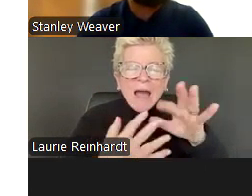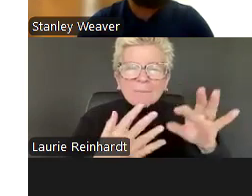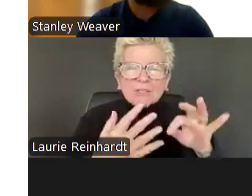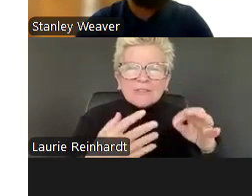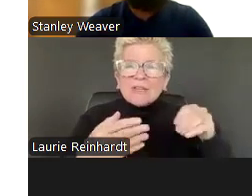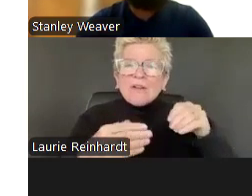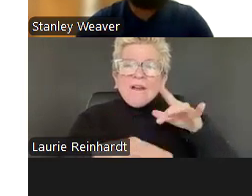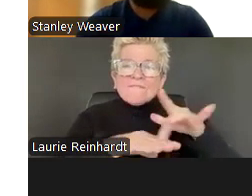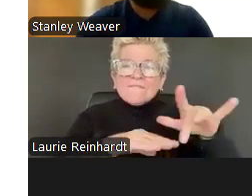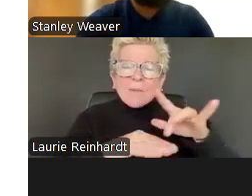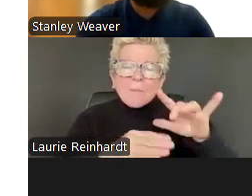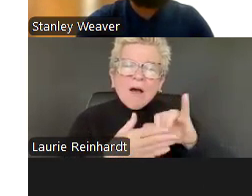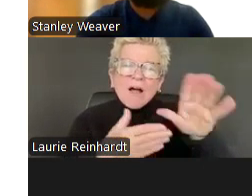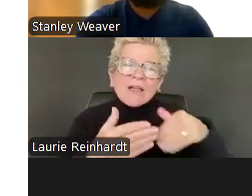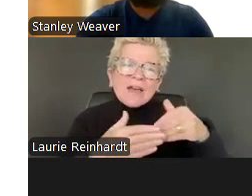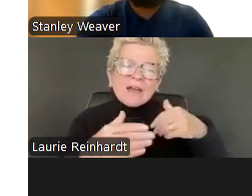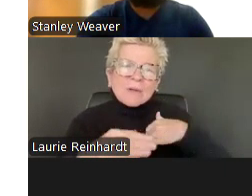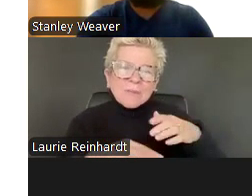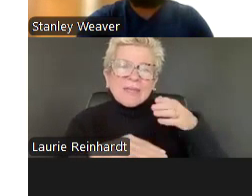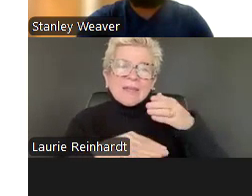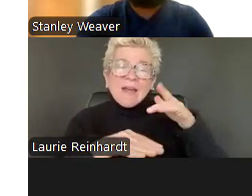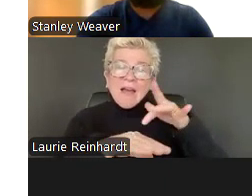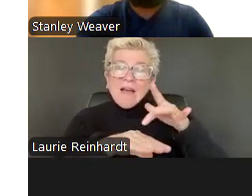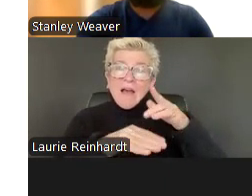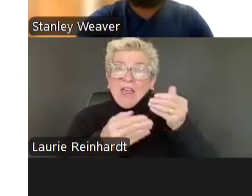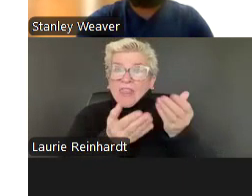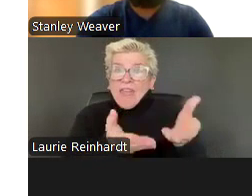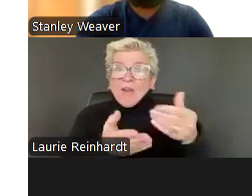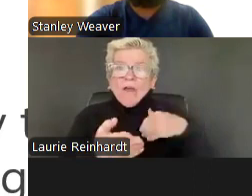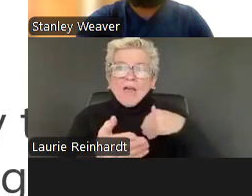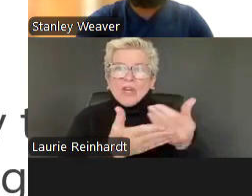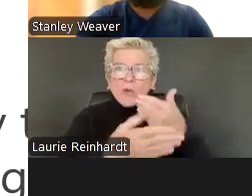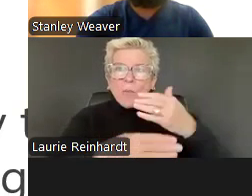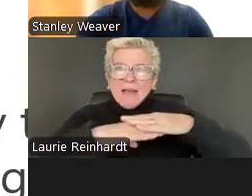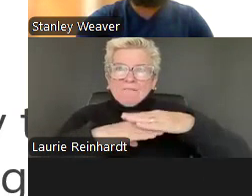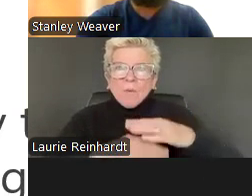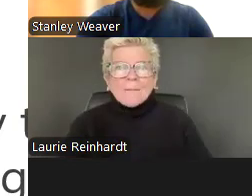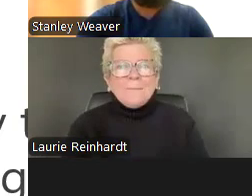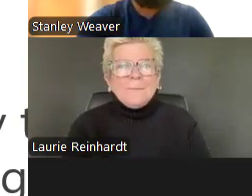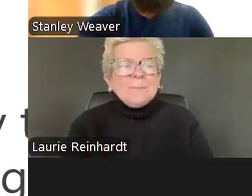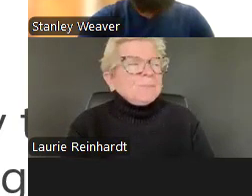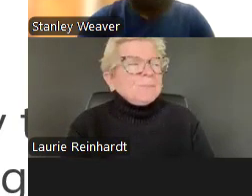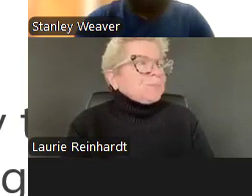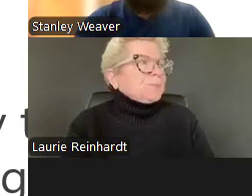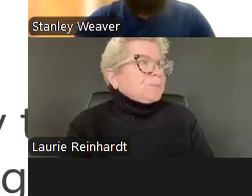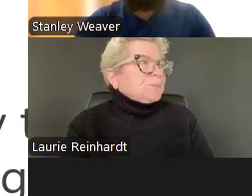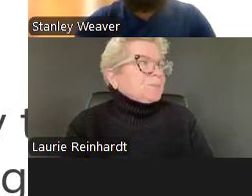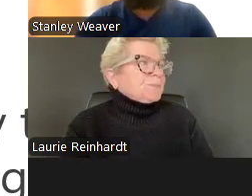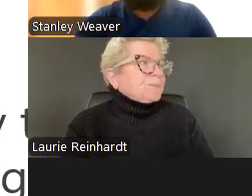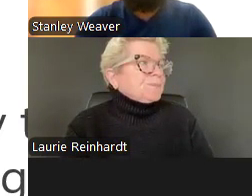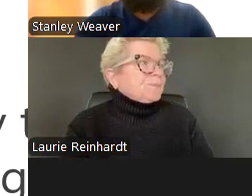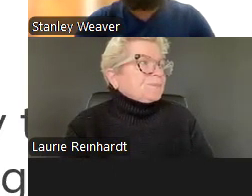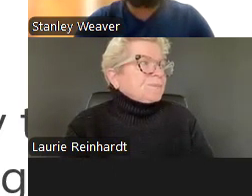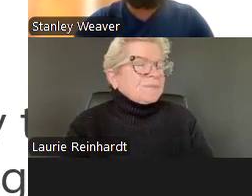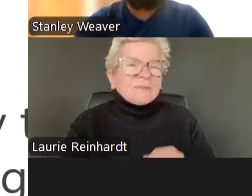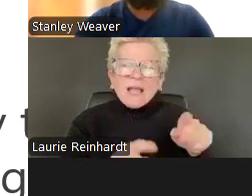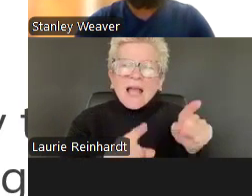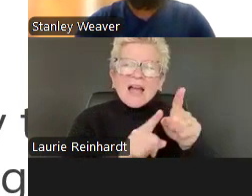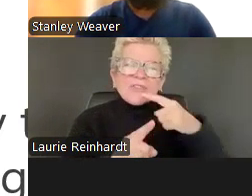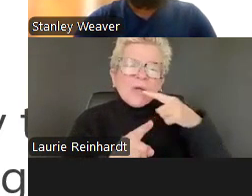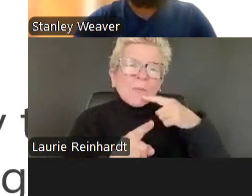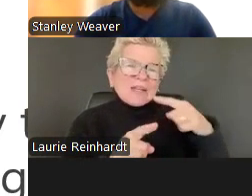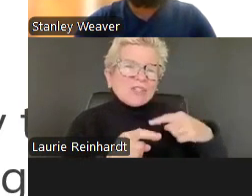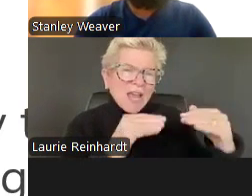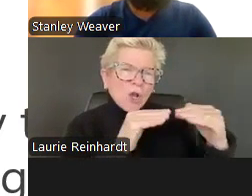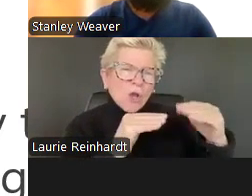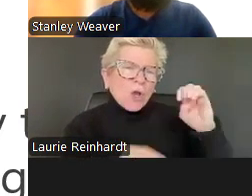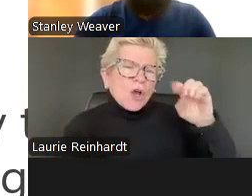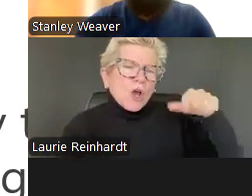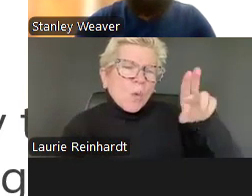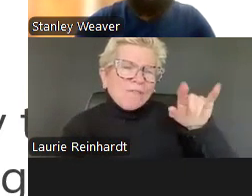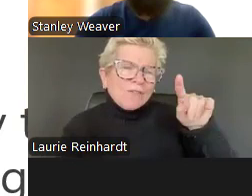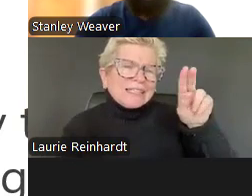and Beyond platform. So I also mentioned equivalency. Equivalencies is also something